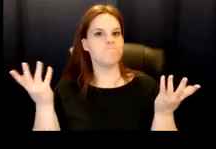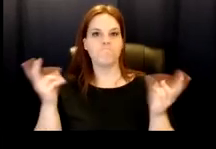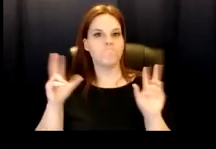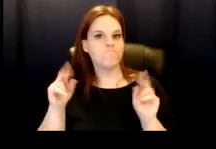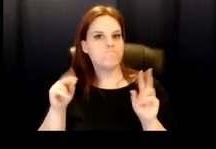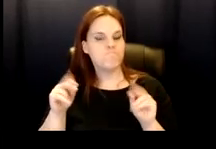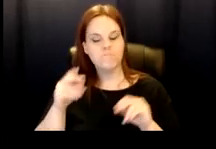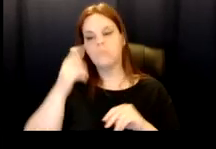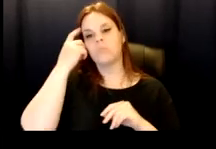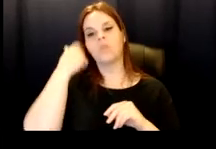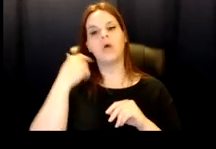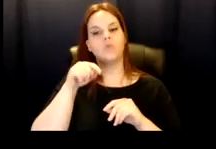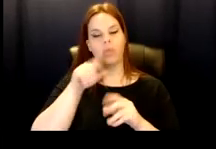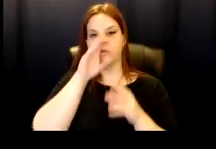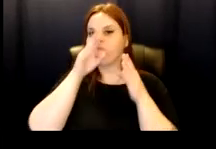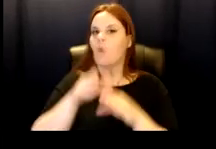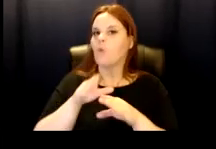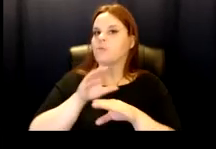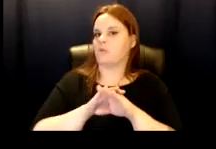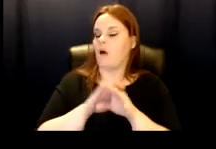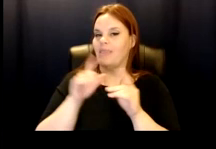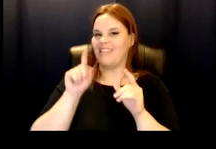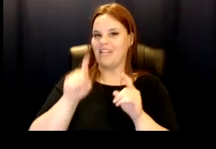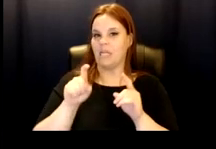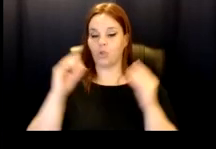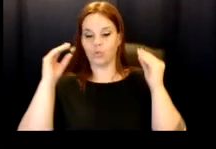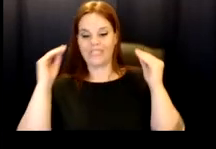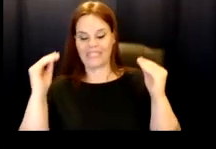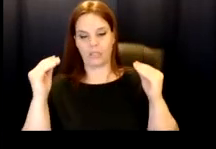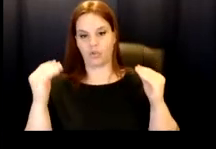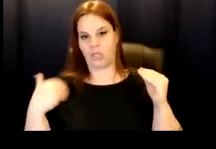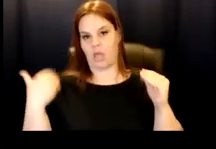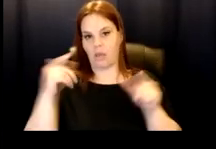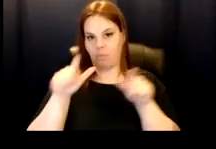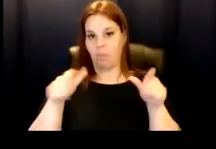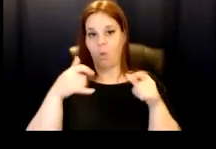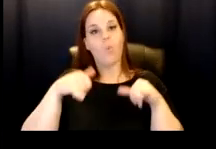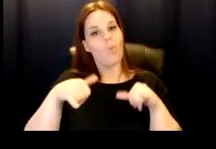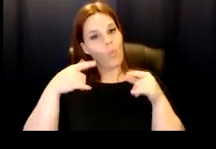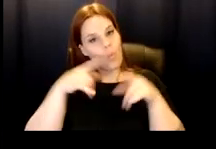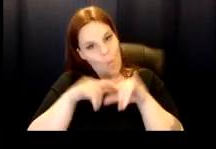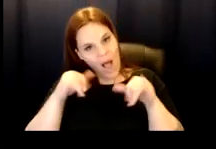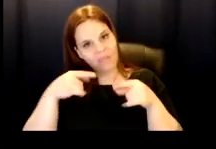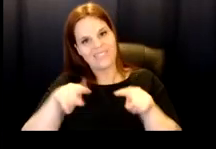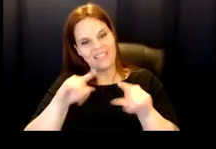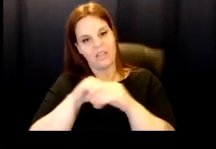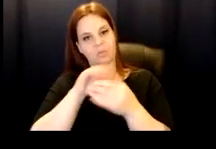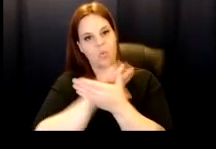the need to teach youth while they are still in school about accommodations and what accommodations